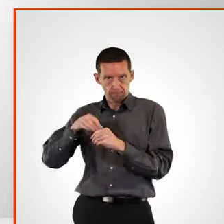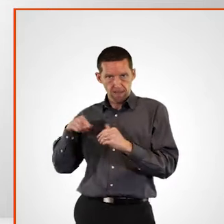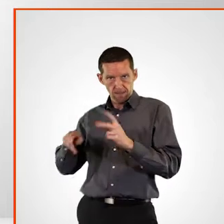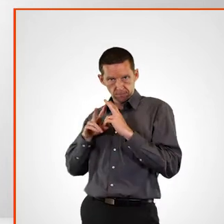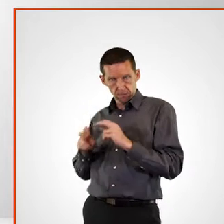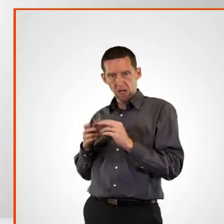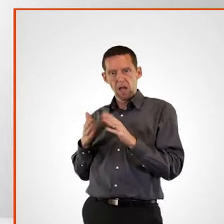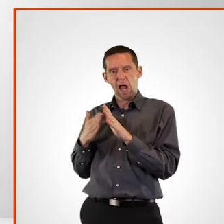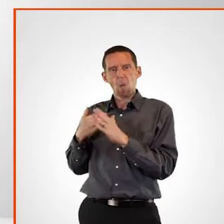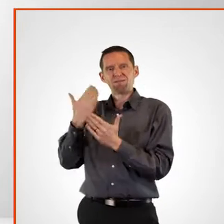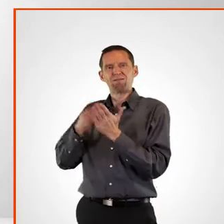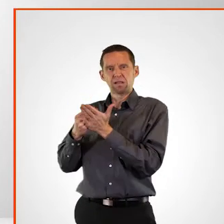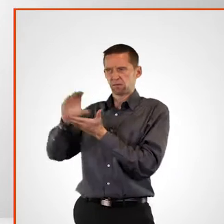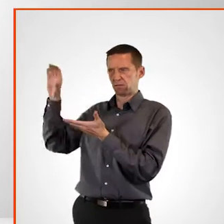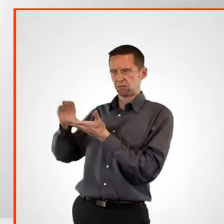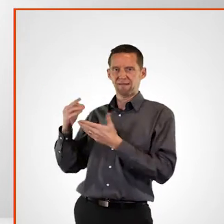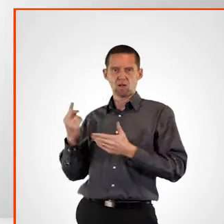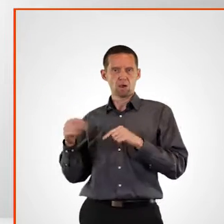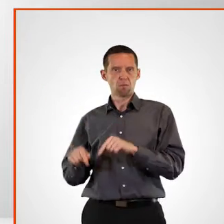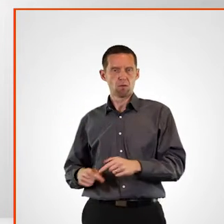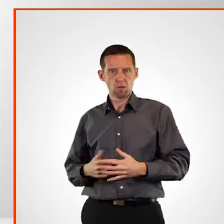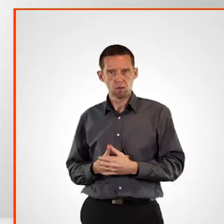within the scope of the funding that we had available for it.